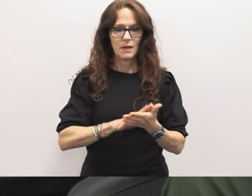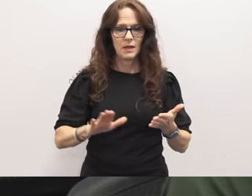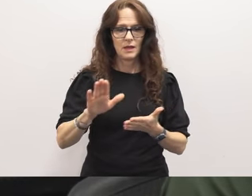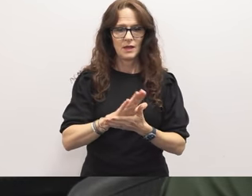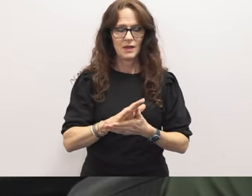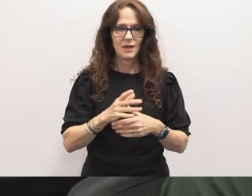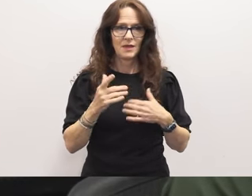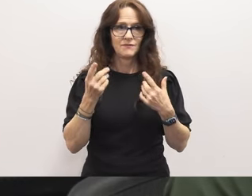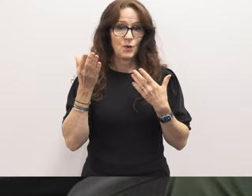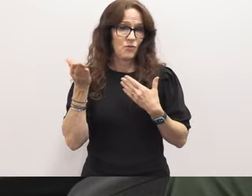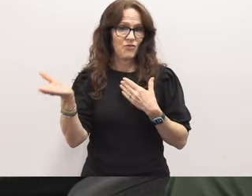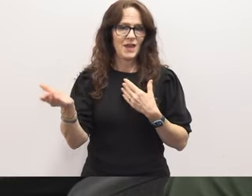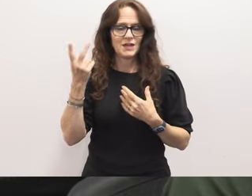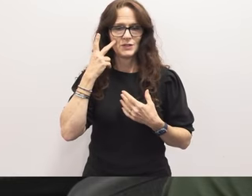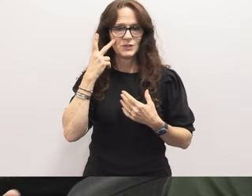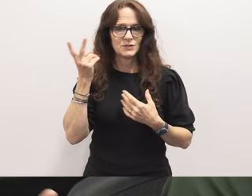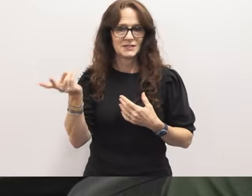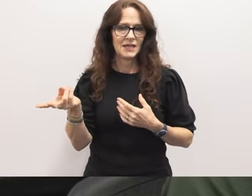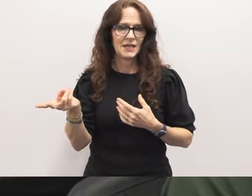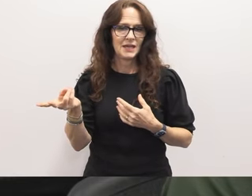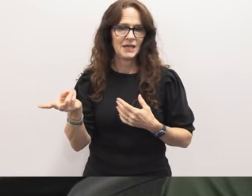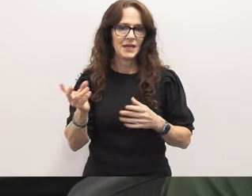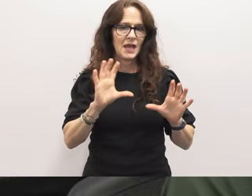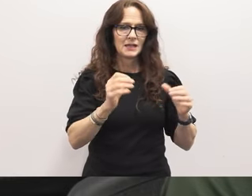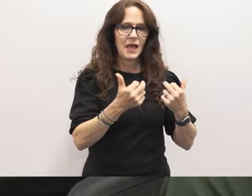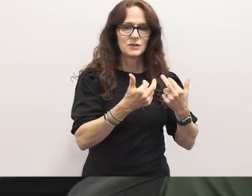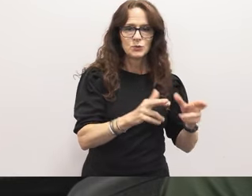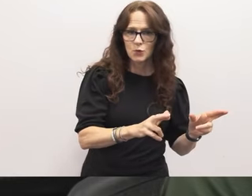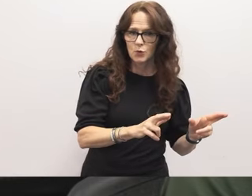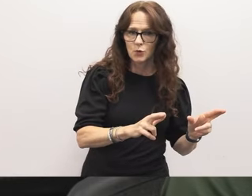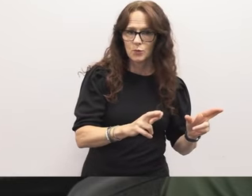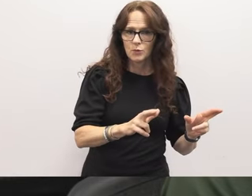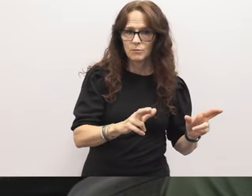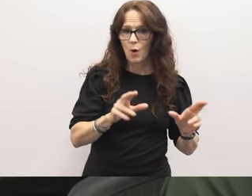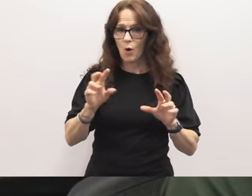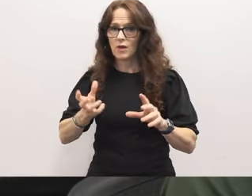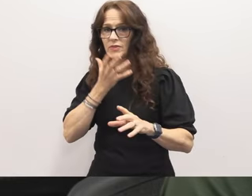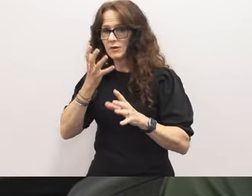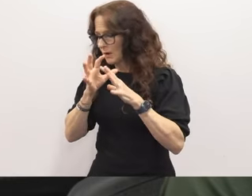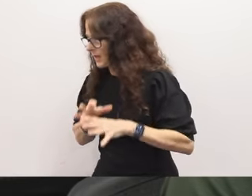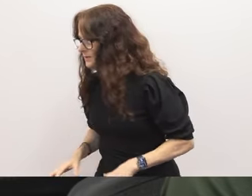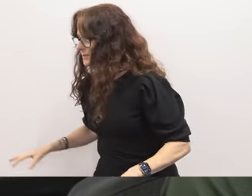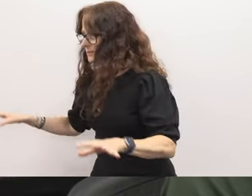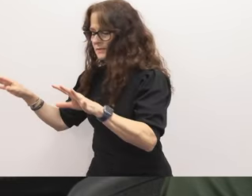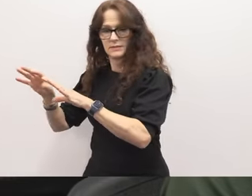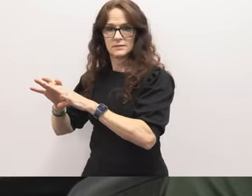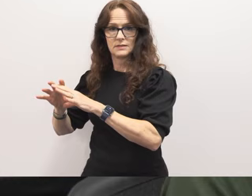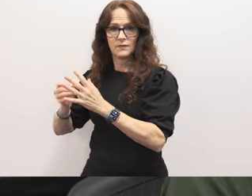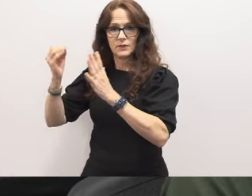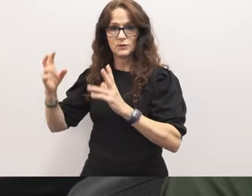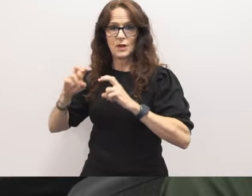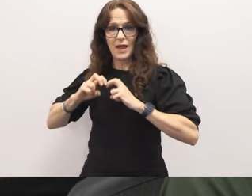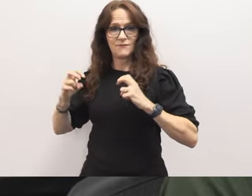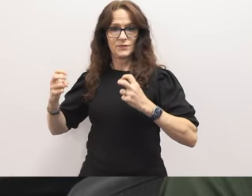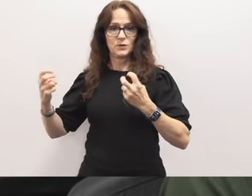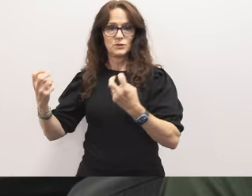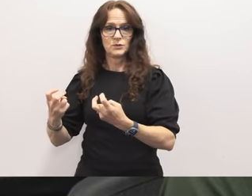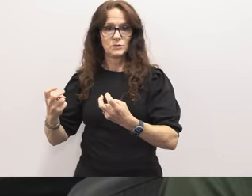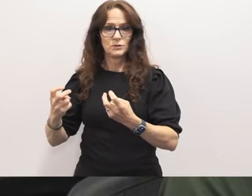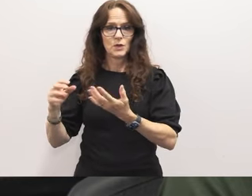you'll see either in the classroom or out in a grass area, the students have brought their chairs out and we're doing community circles